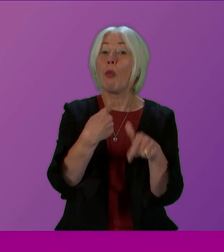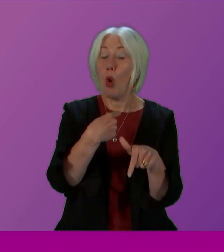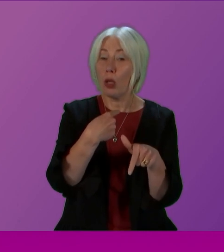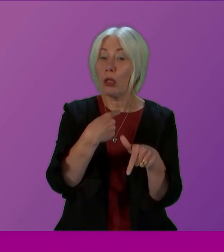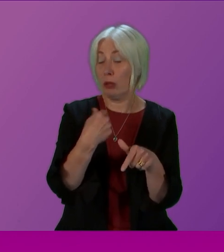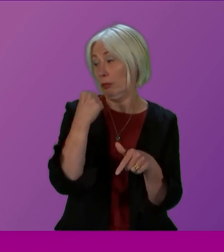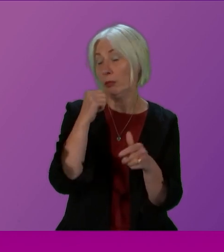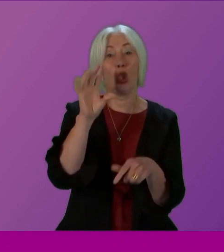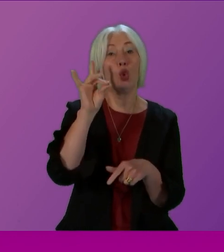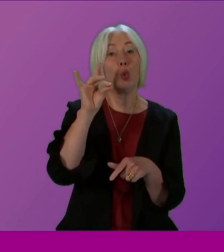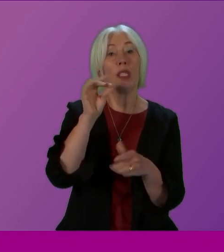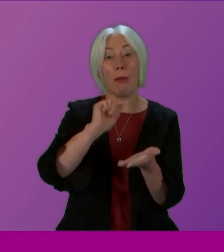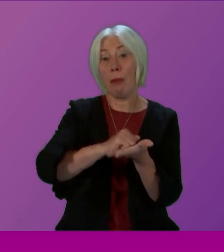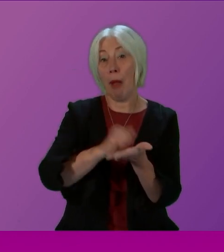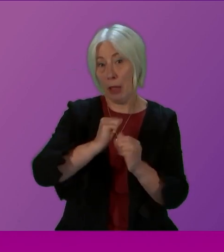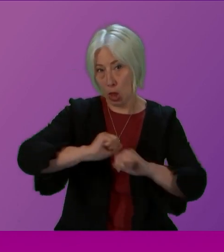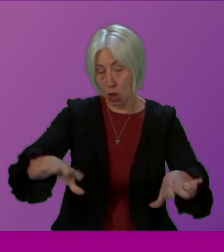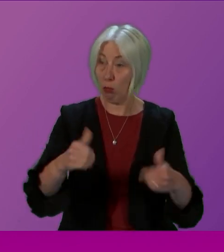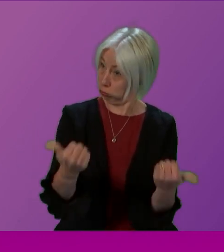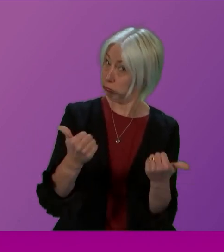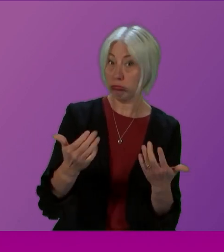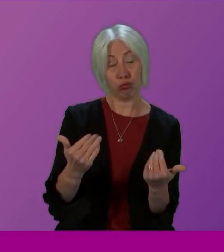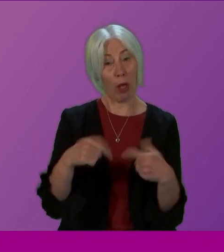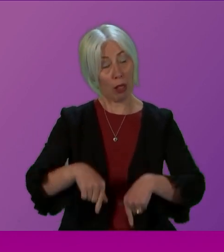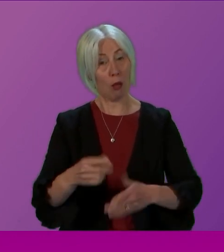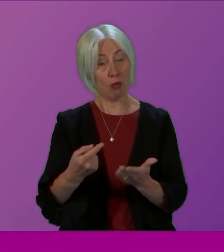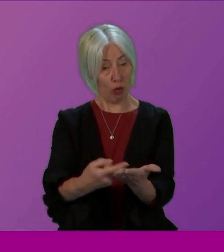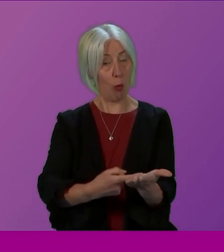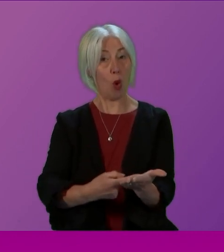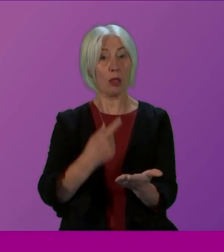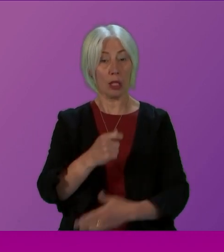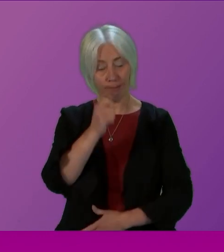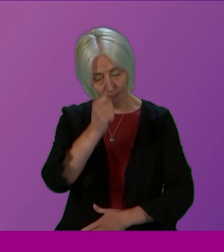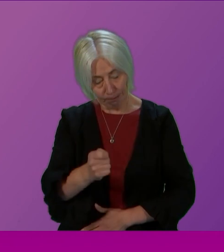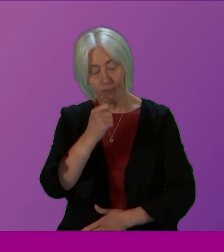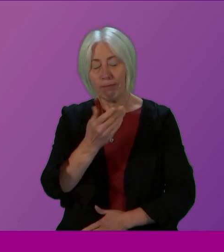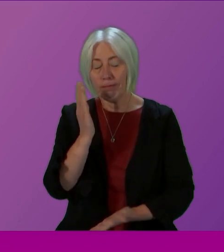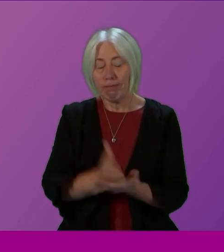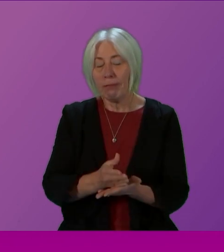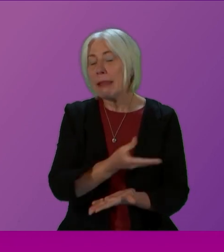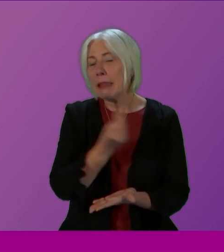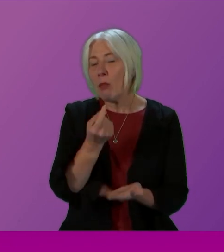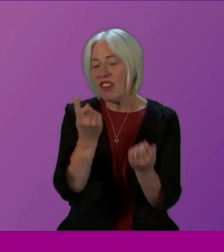and we certainly acknowledge the legitimate issues that were raised in it.